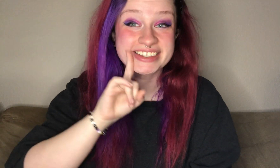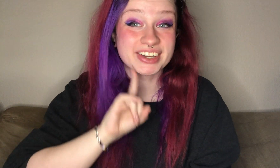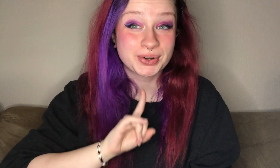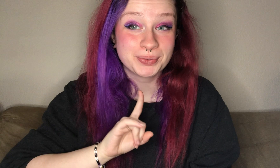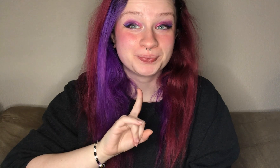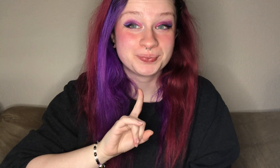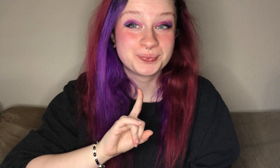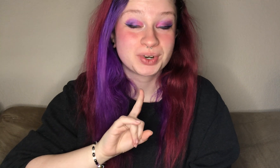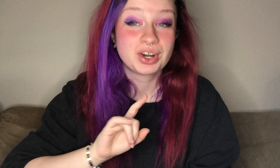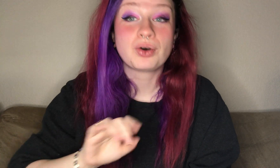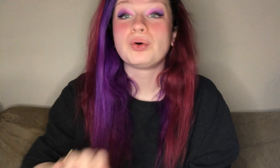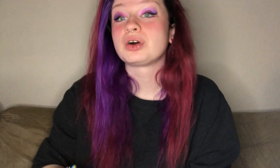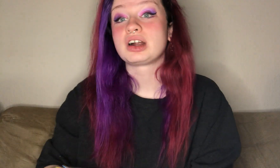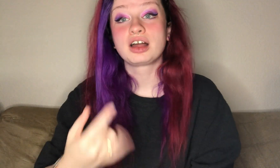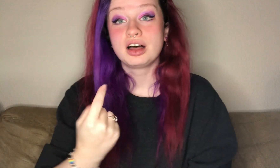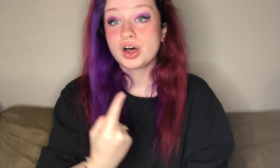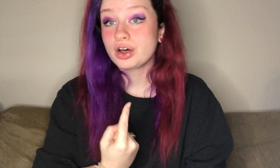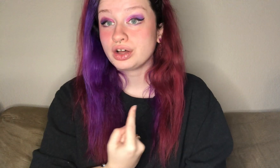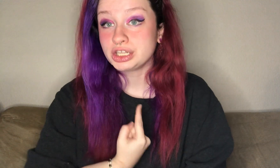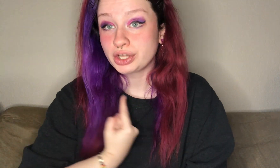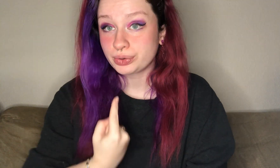single or alone